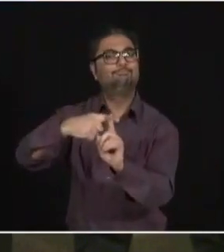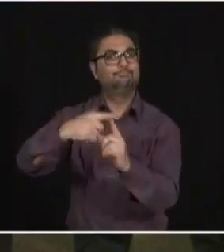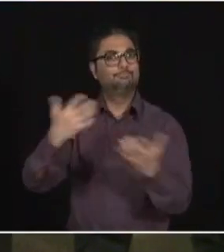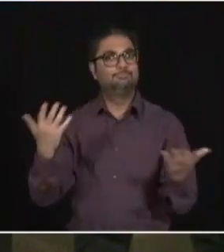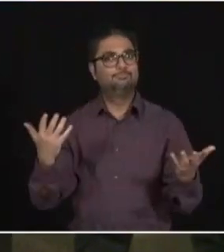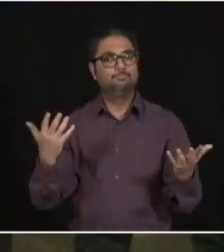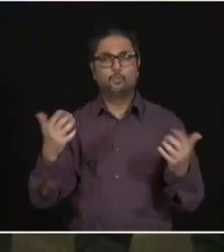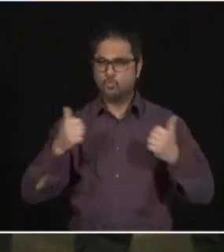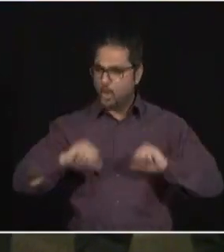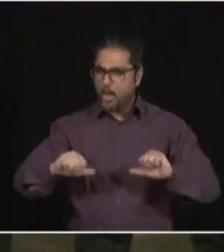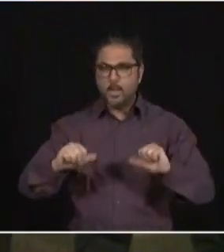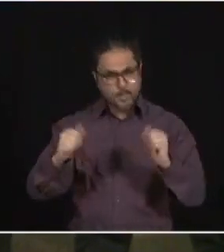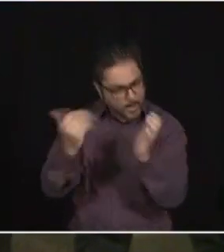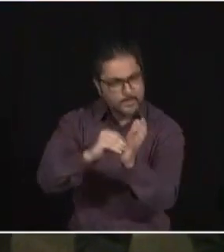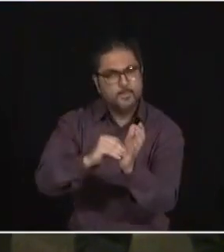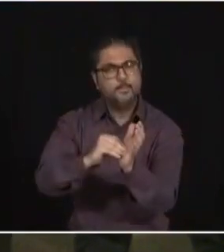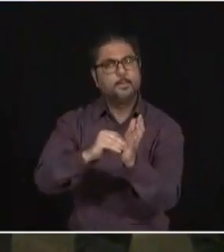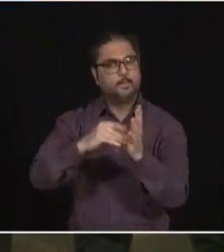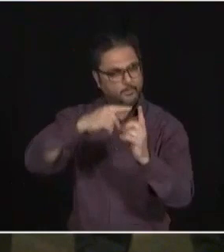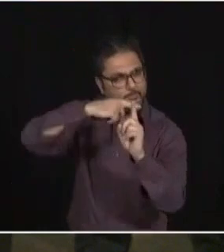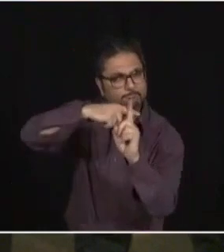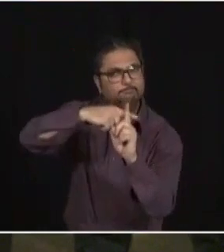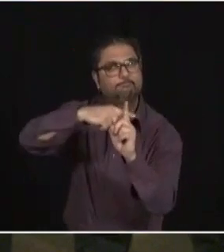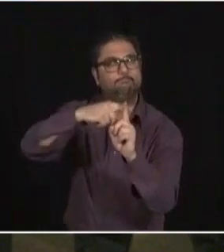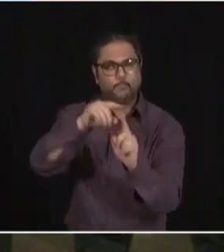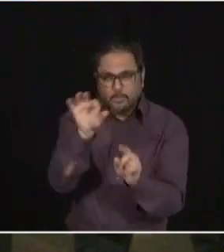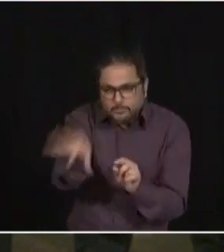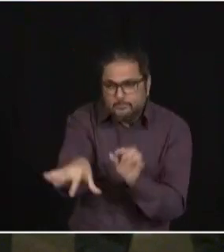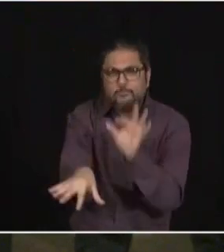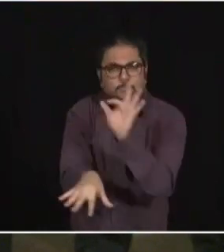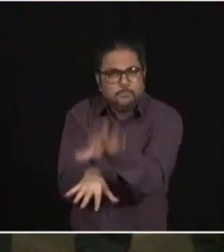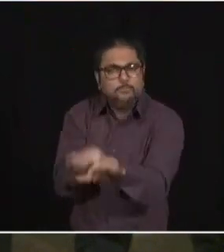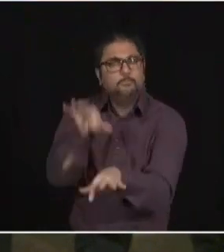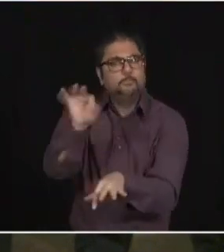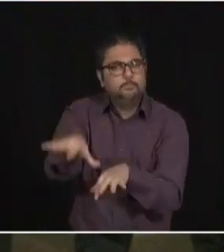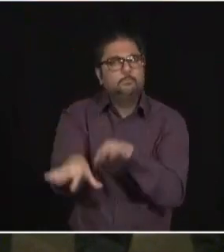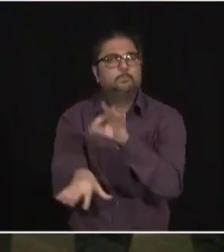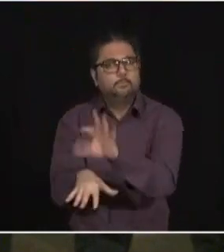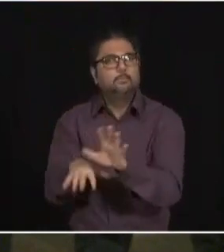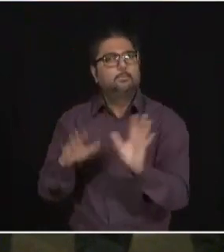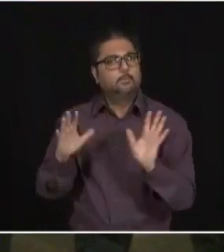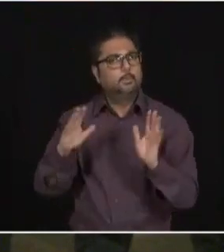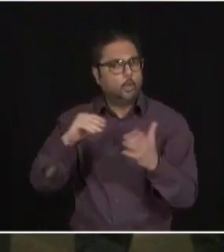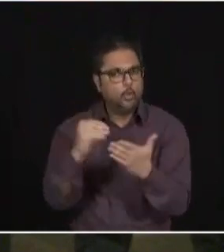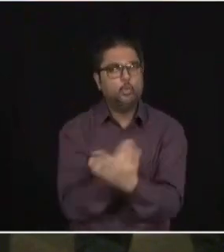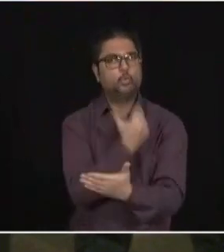we'll continue giving people hope in this province to try to make sure we get back to the